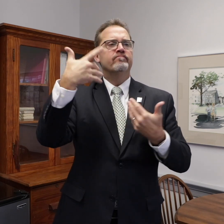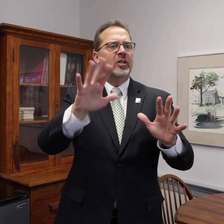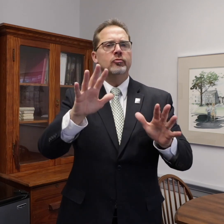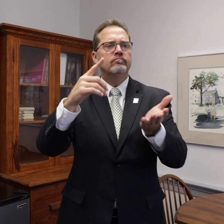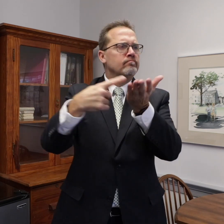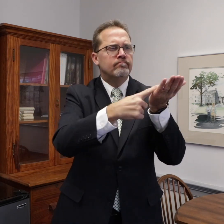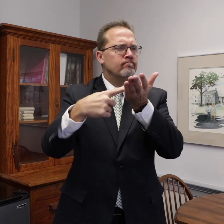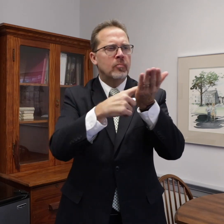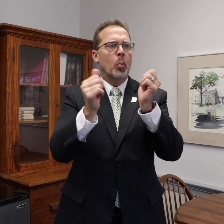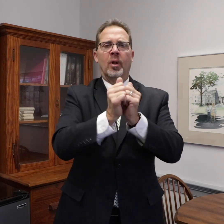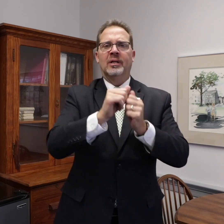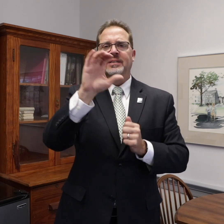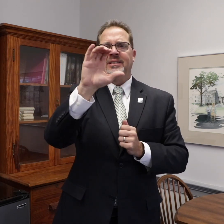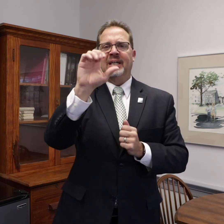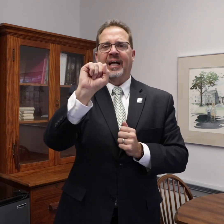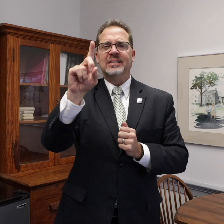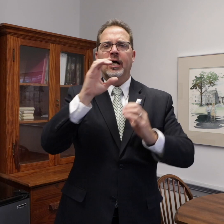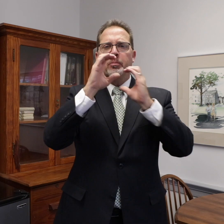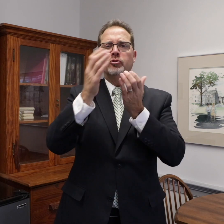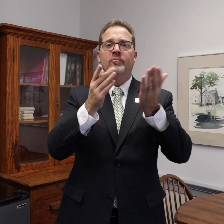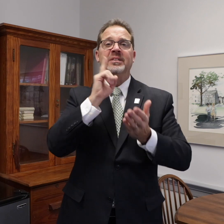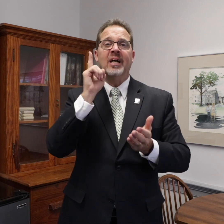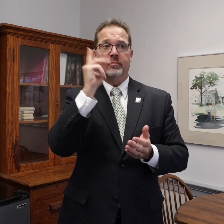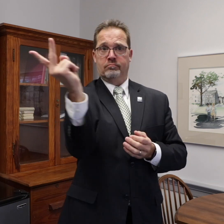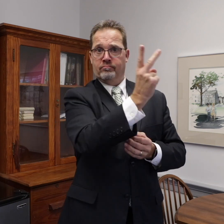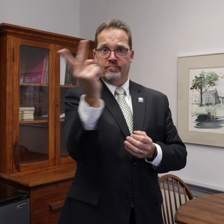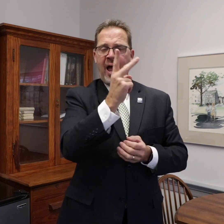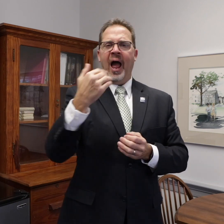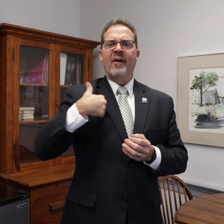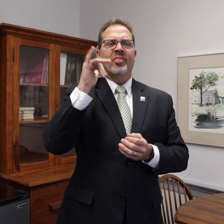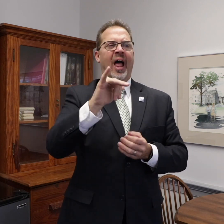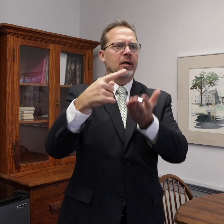Services for the Deaf (CSD) to enhance their services by providing customer support